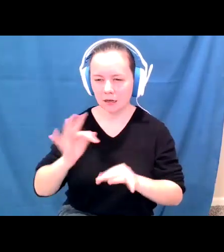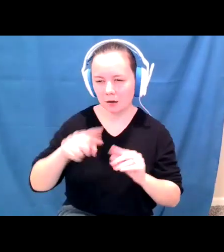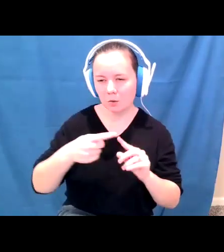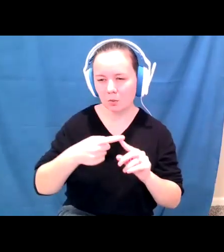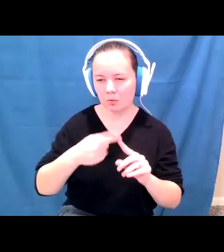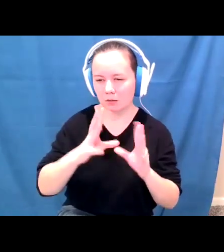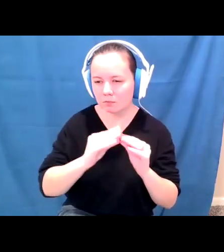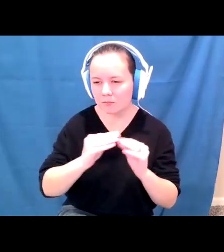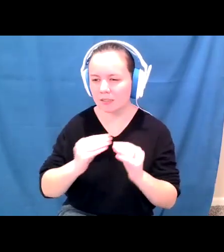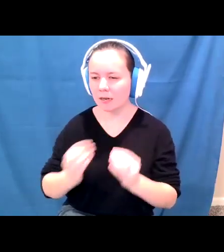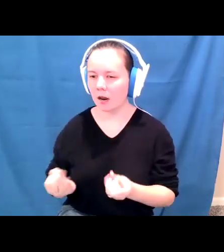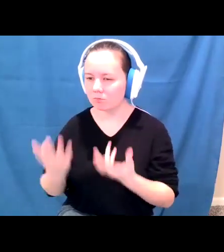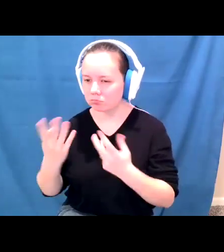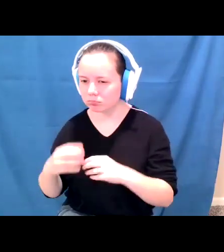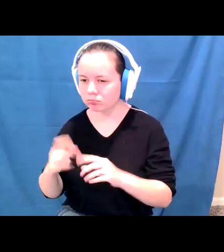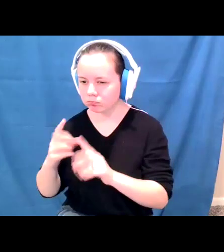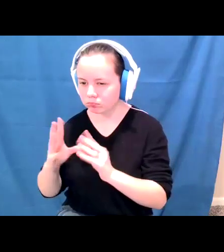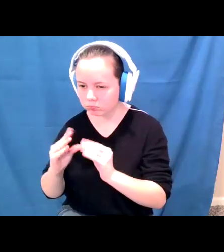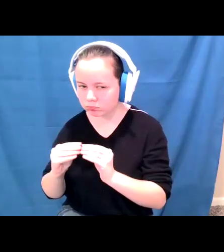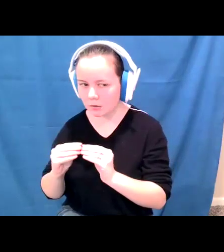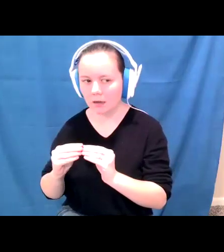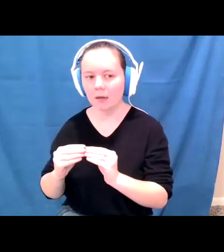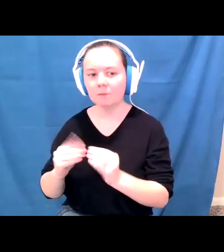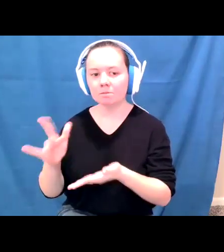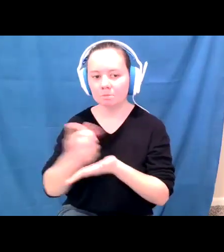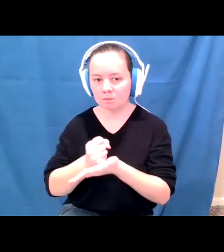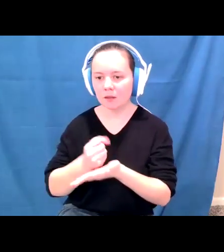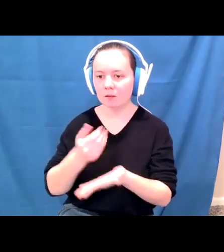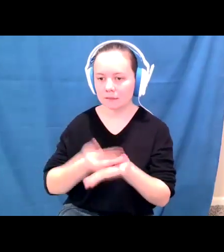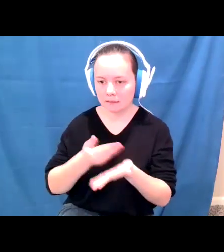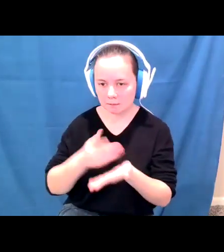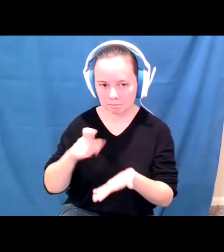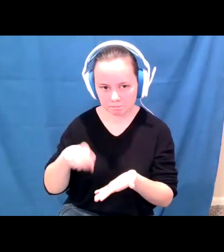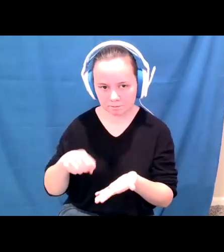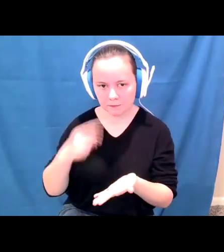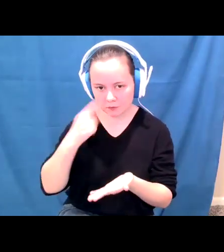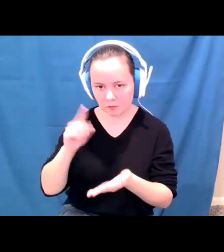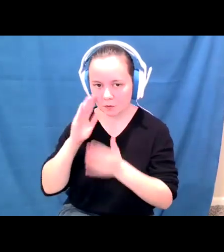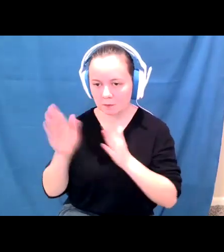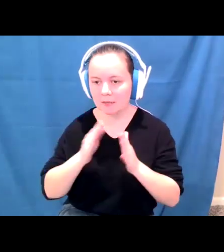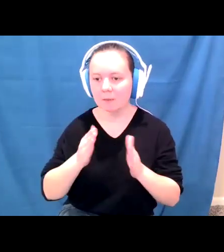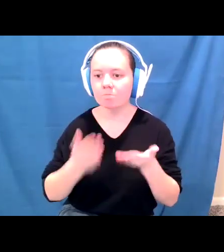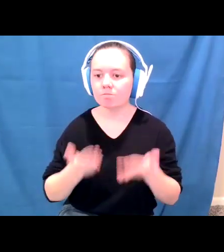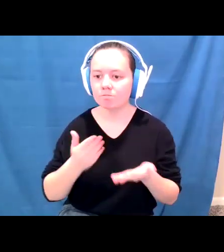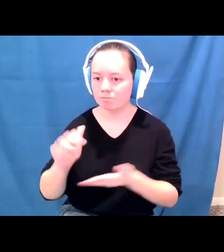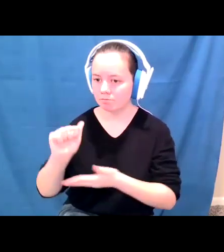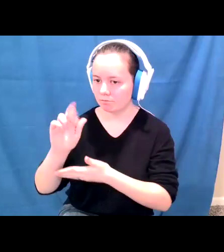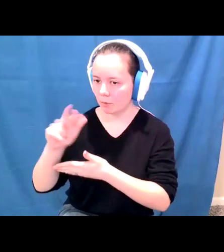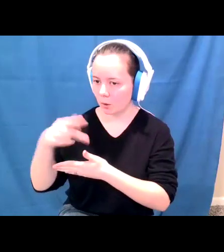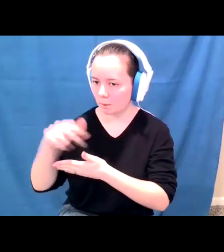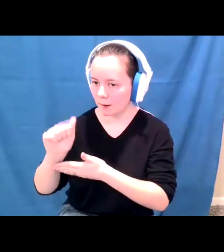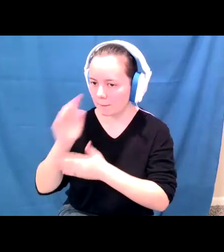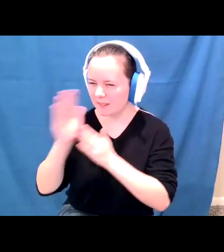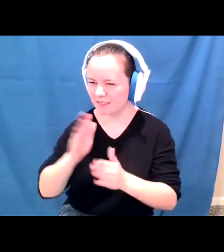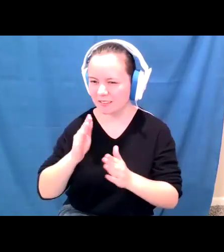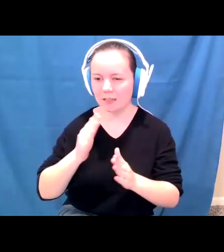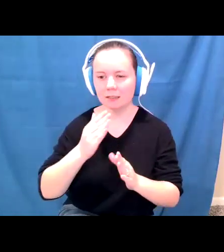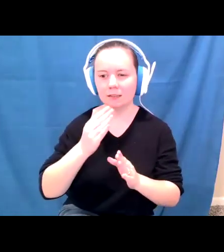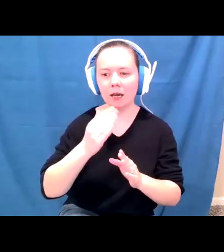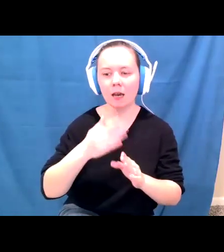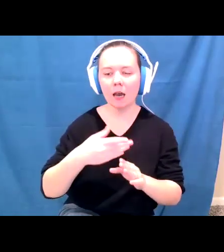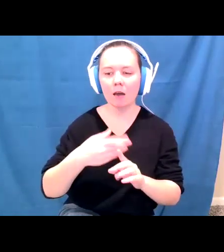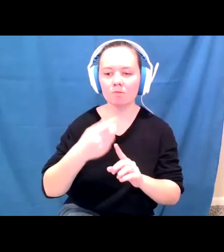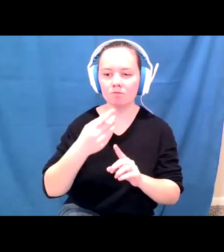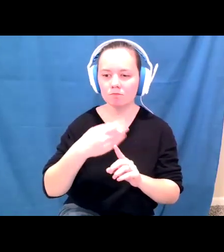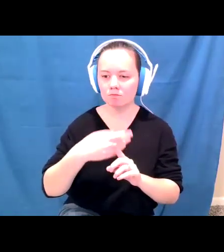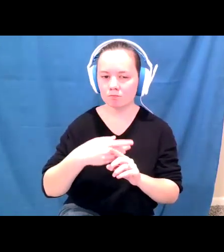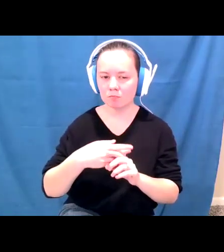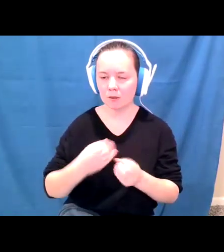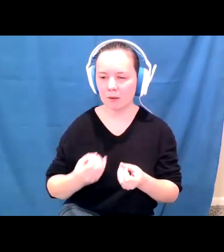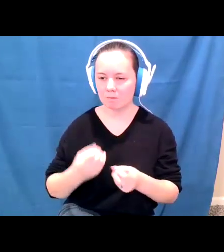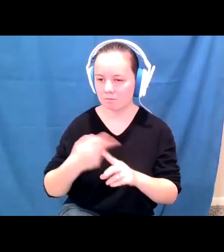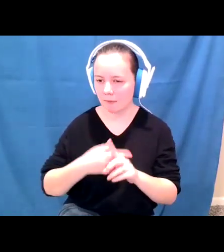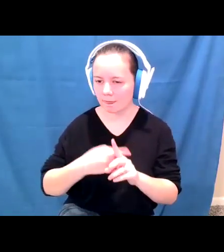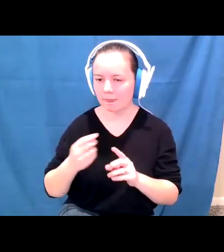gathering any necessary documents or existing information that would be helpful for planning, that could be ARPA plans and quarterly updates, contact lists, a state workforce plan if one exists already,